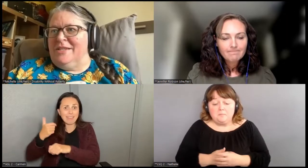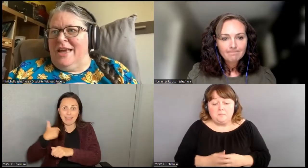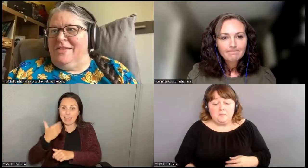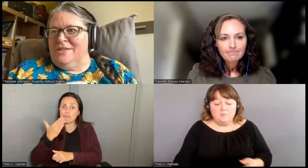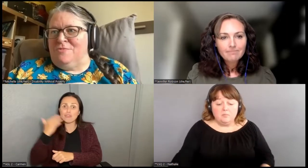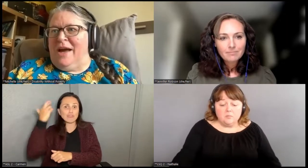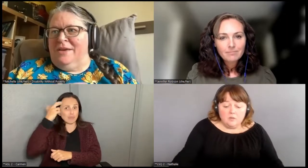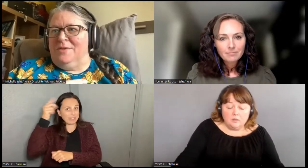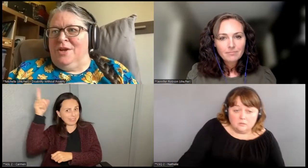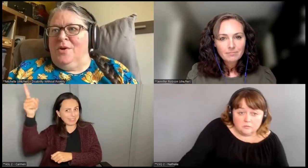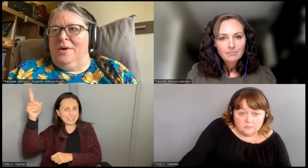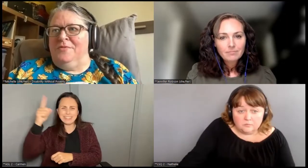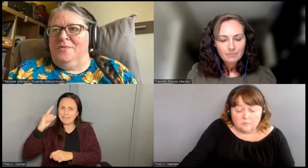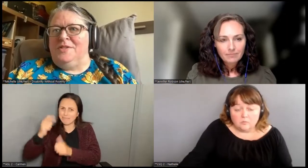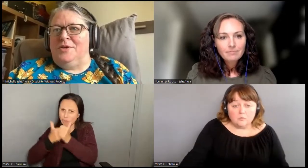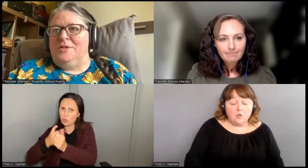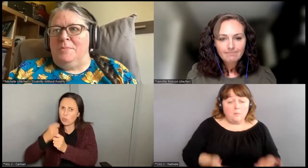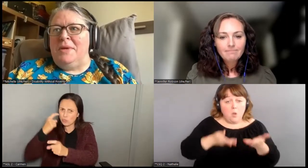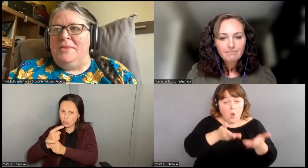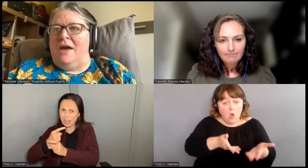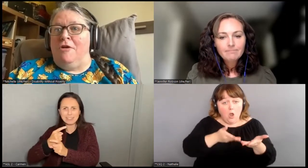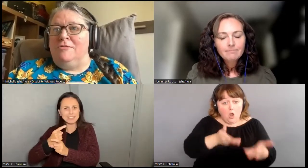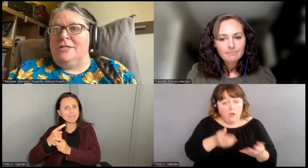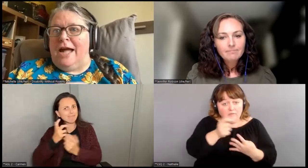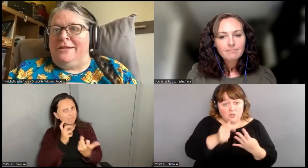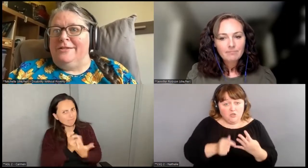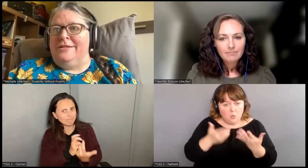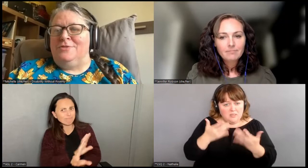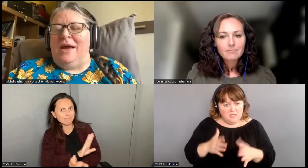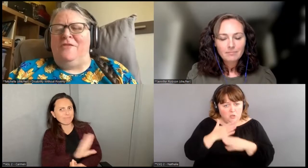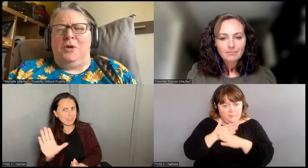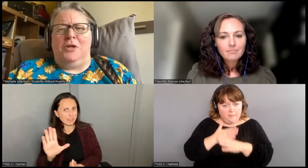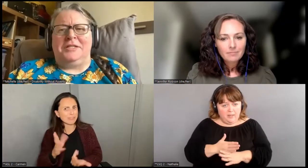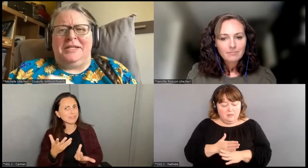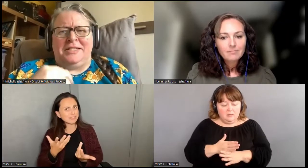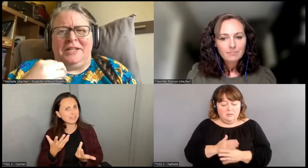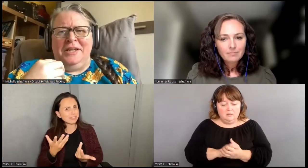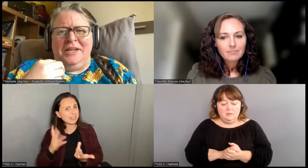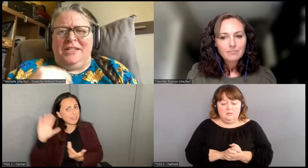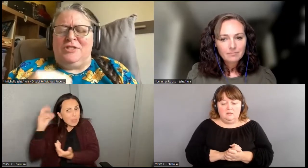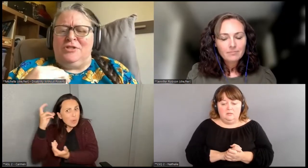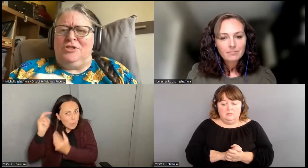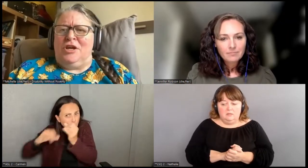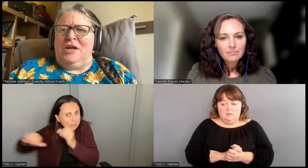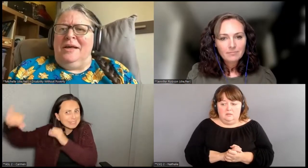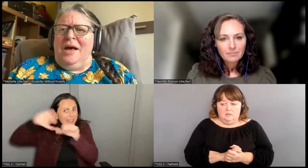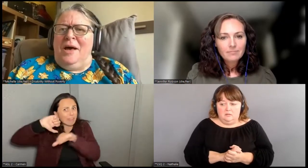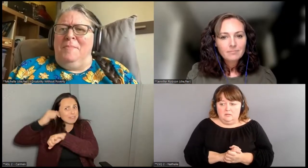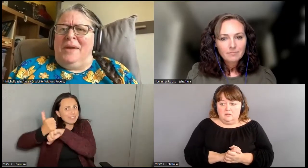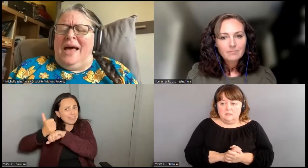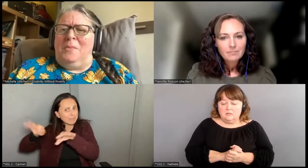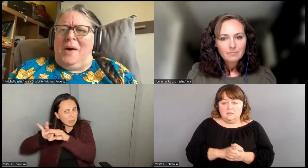TO GET THIS RIGHT. YOU KNOW, TO MEET THEIR OWN STANDARDS IF WE LOOK AT IT IN SUCH A BLACK